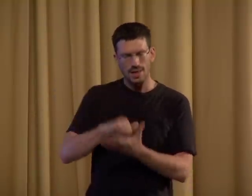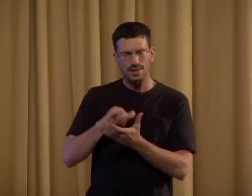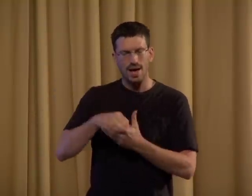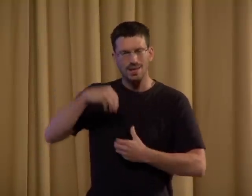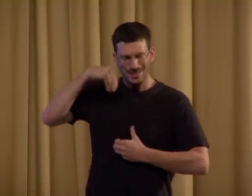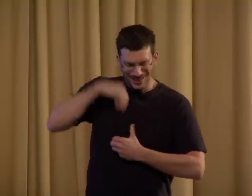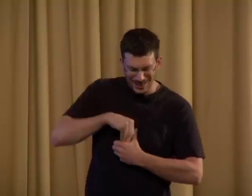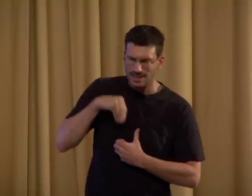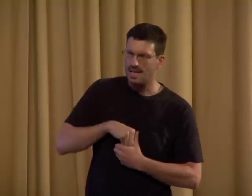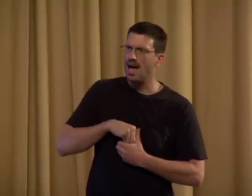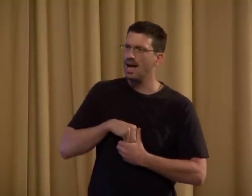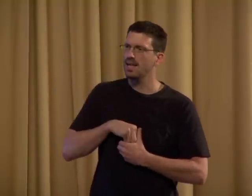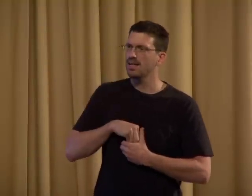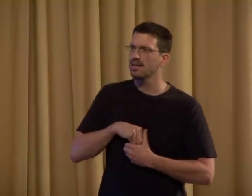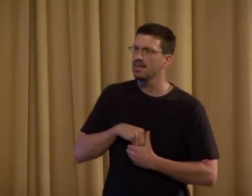He wrote that when he became blind he realized that all light, all happiness, that's inside. The source of all love -- it all starts inside.